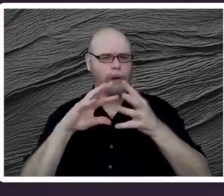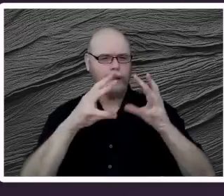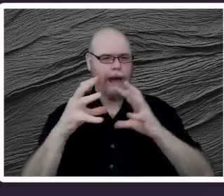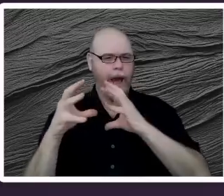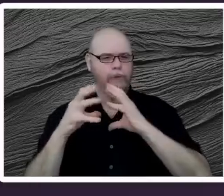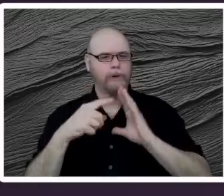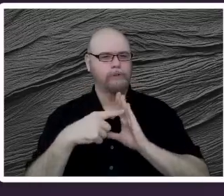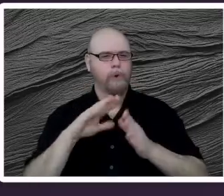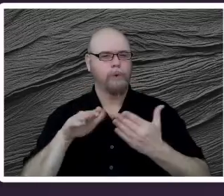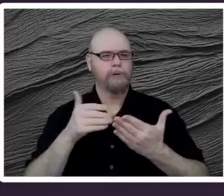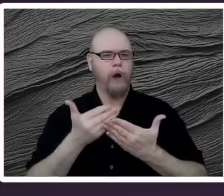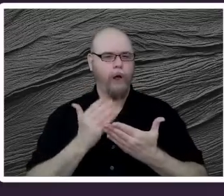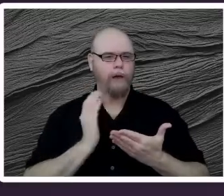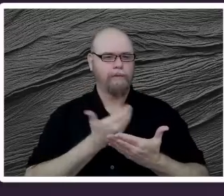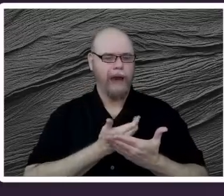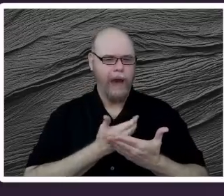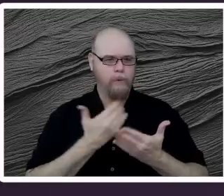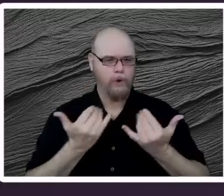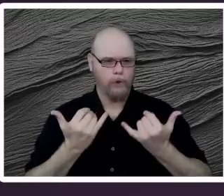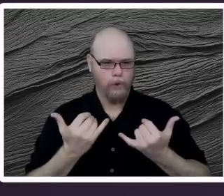going to turn it back over to Kat. Kathrin Halpern: